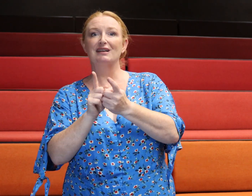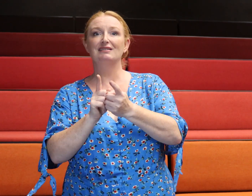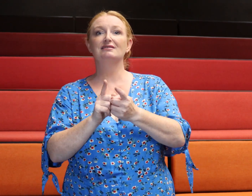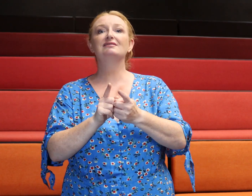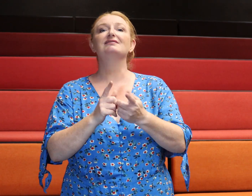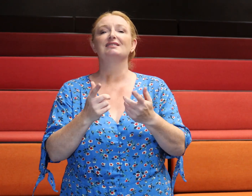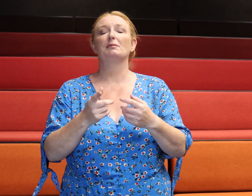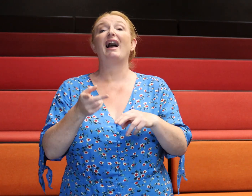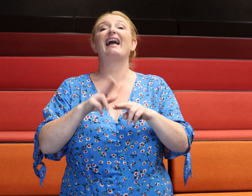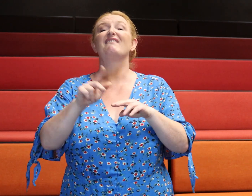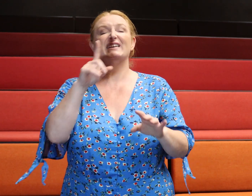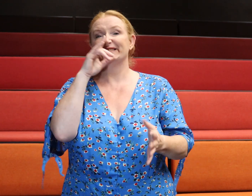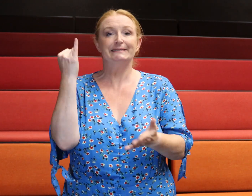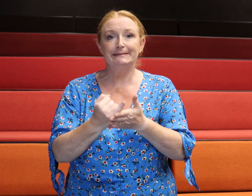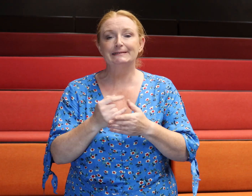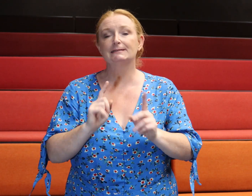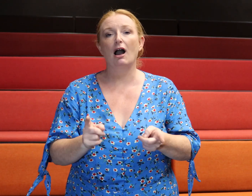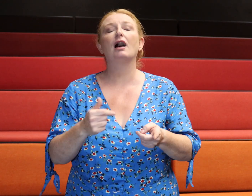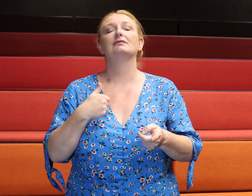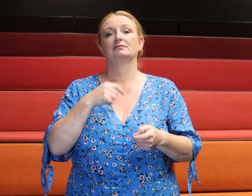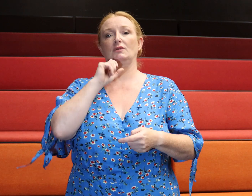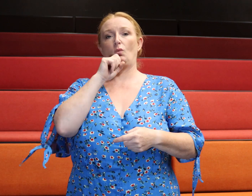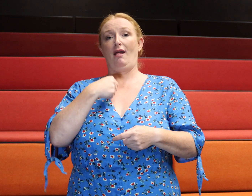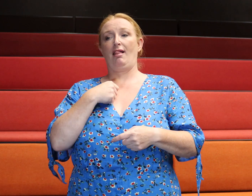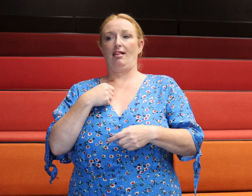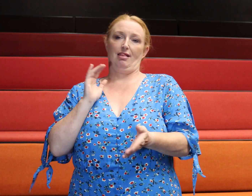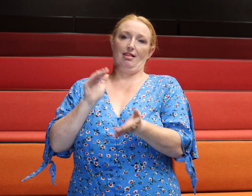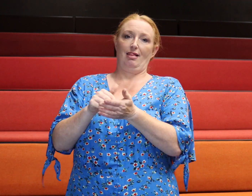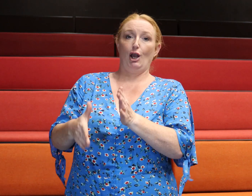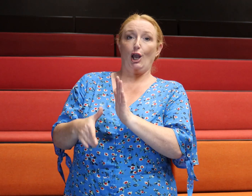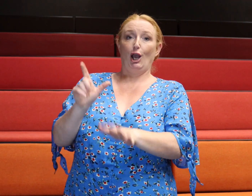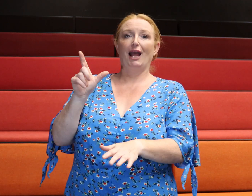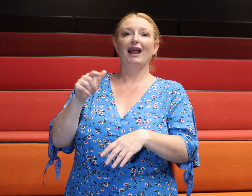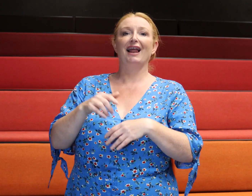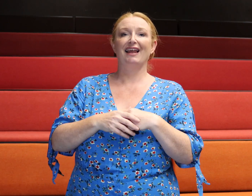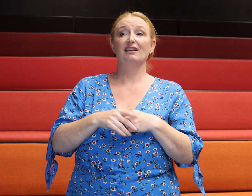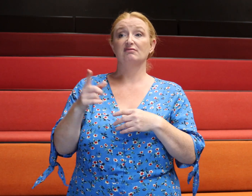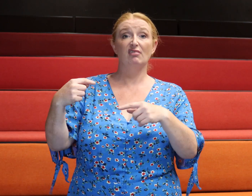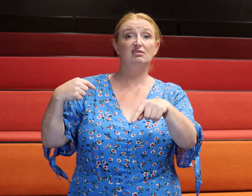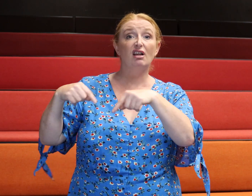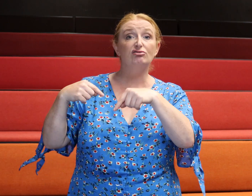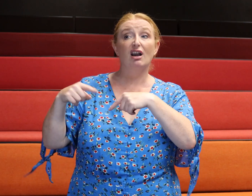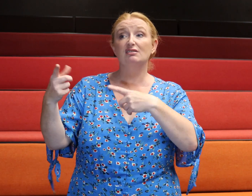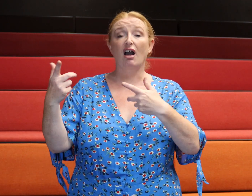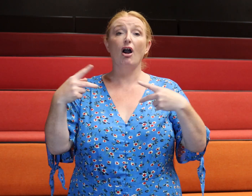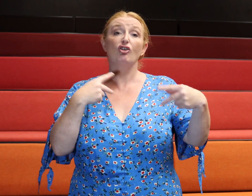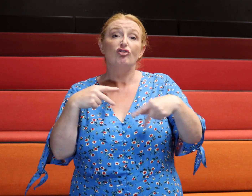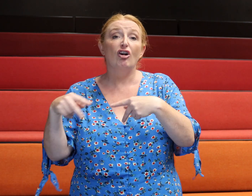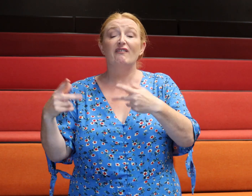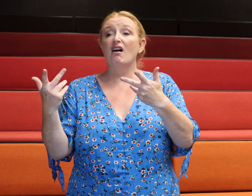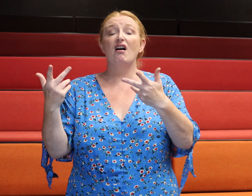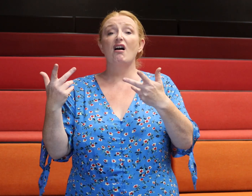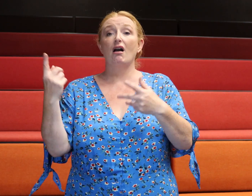I'll see them a couple of hours before the show. Usually when the Director, or the Choreographer or somebody